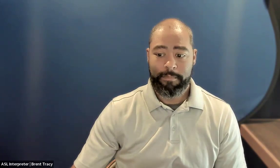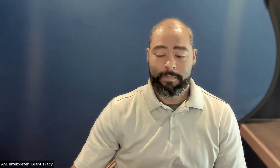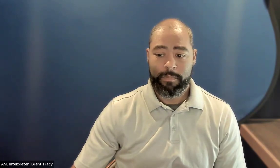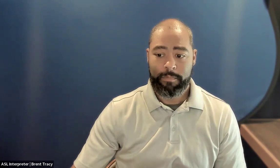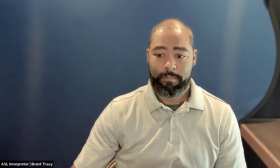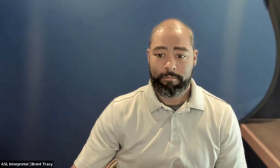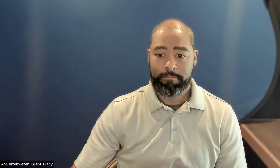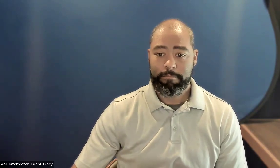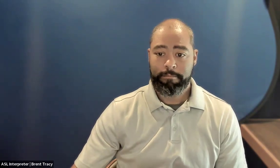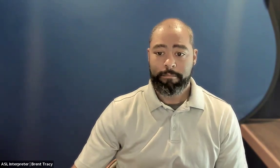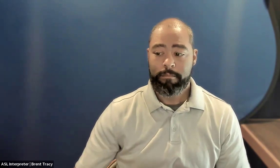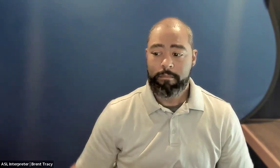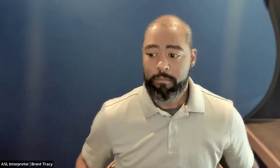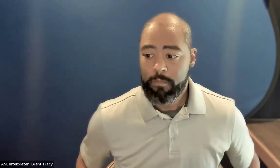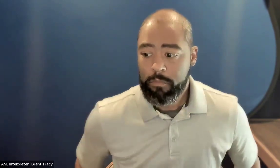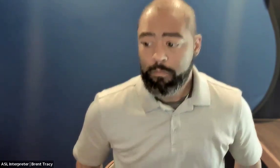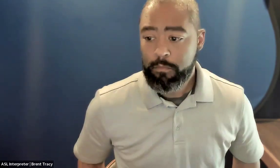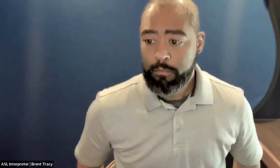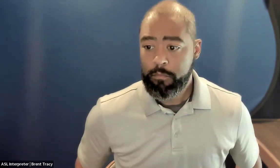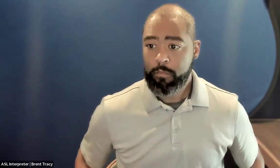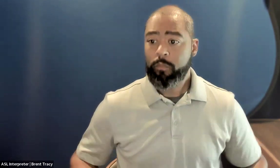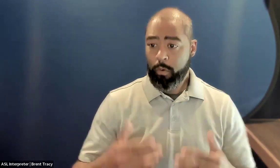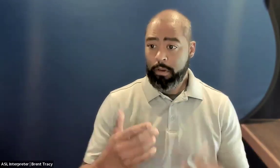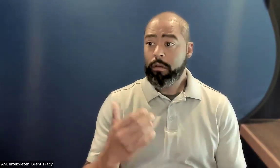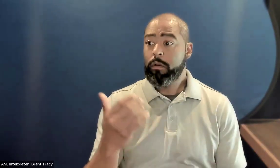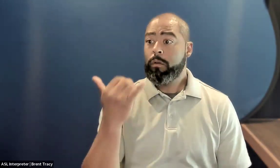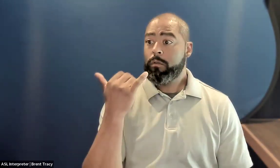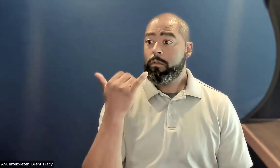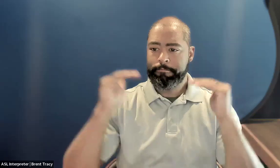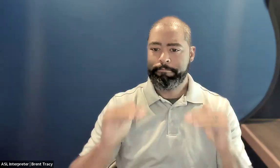OK. So with that, why don't we stop the recording for one minute and take some today?